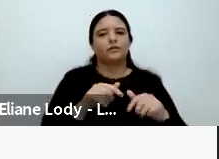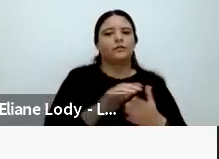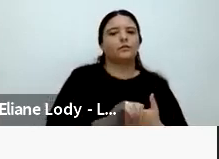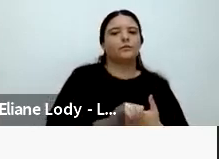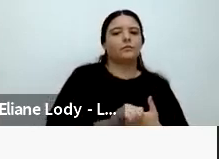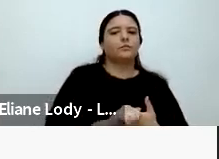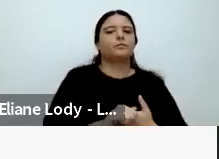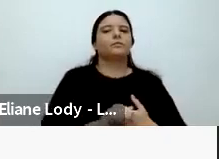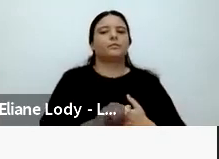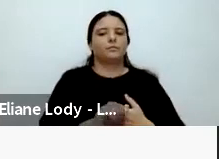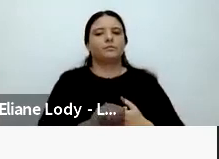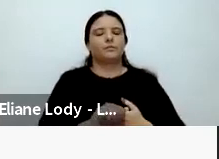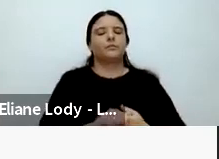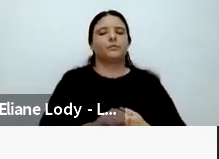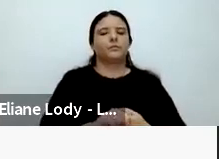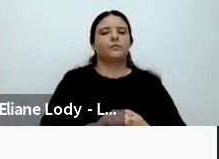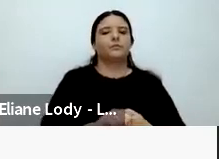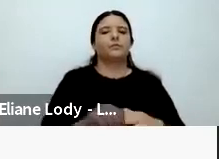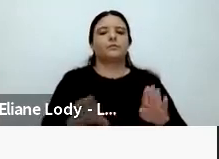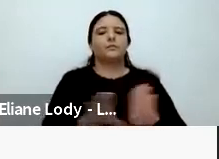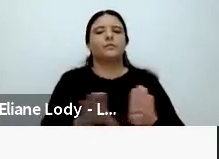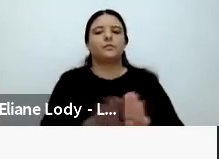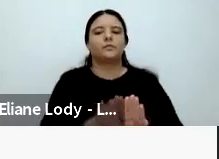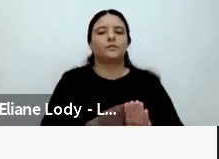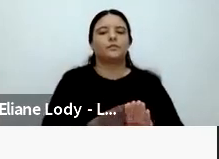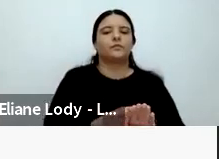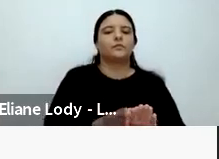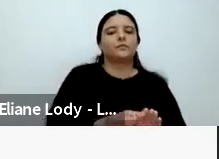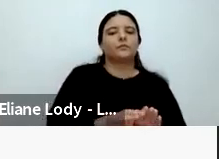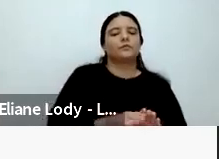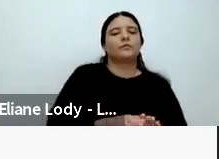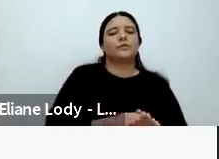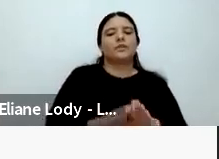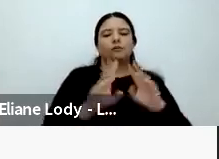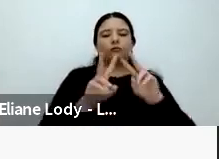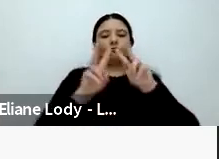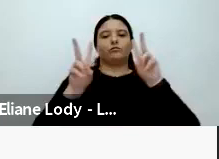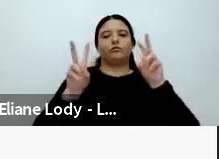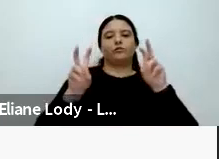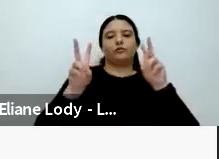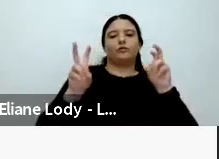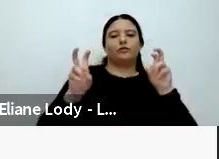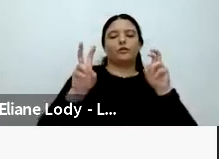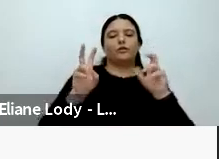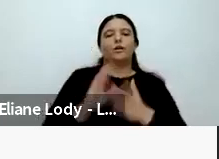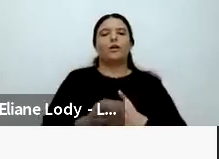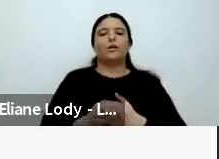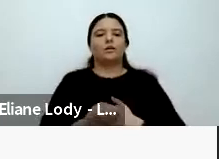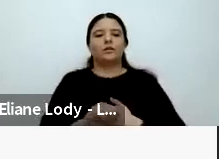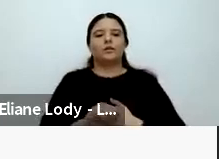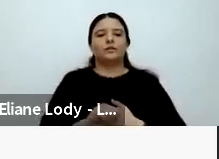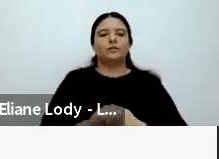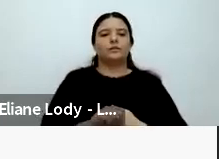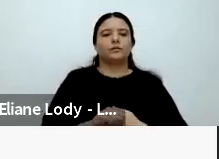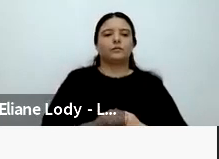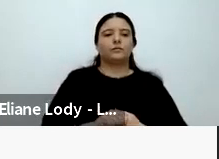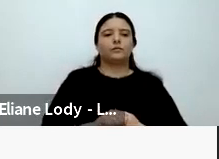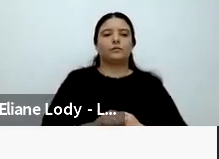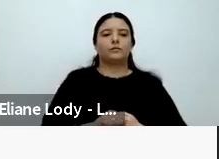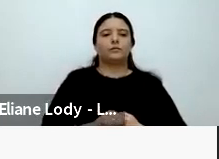And it's called keeping it 100. , which means keeping it real , which means keeping it real or or , which means keeping it real or or keeping it or making sure that we're dealing with things